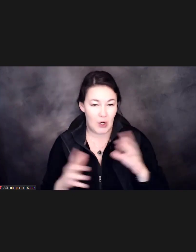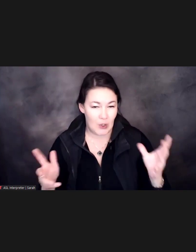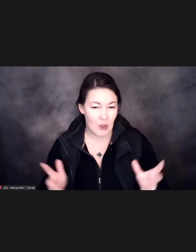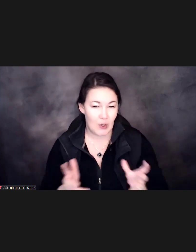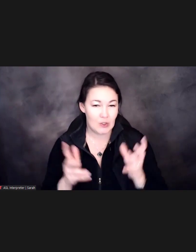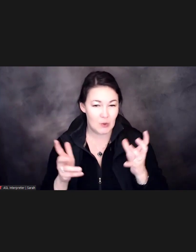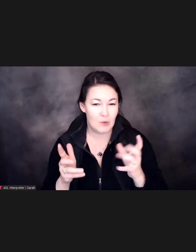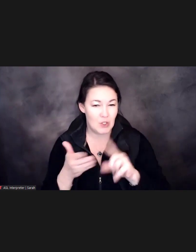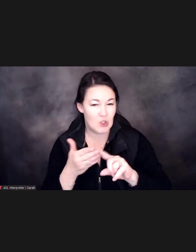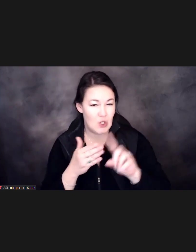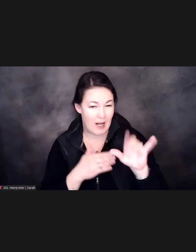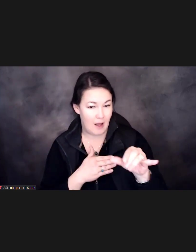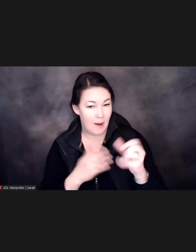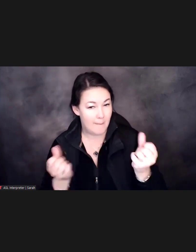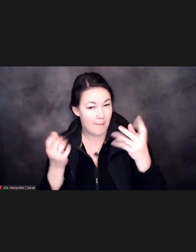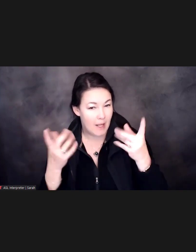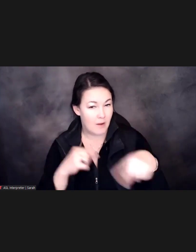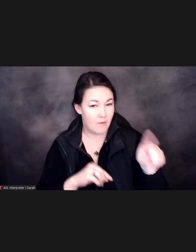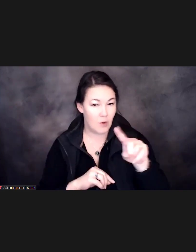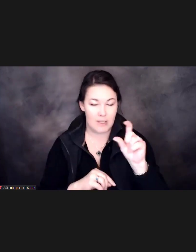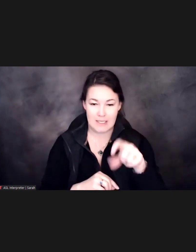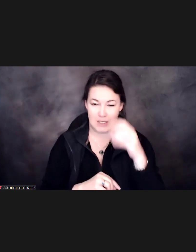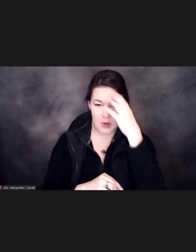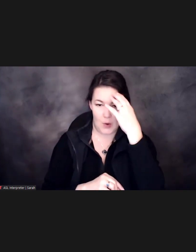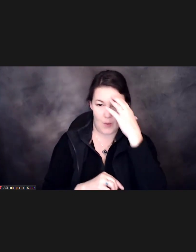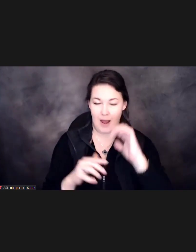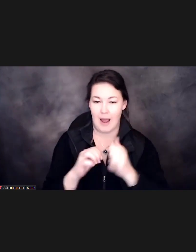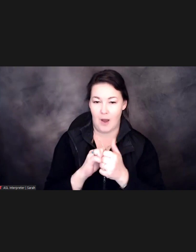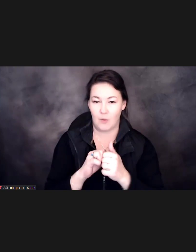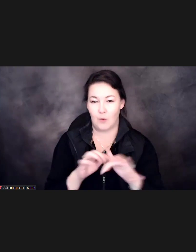We know that many of you are needing to know how to get training,